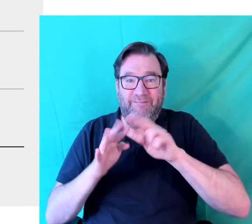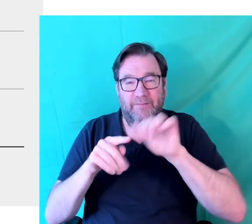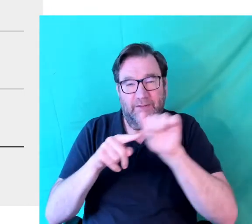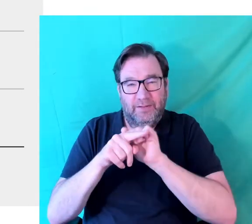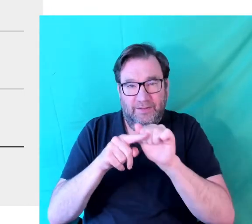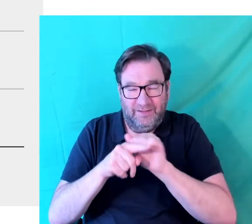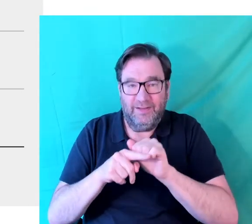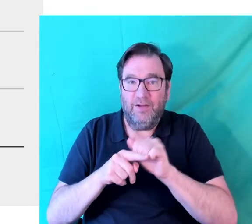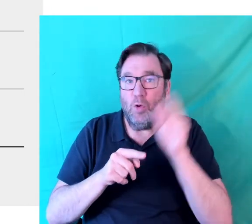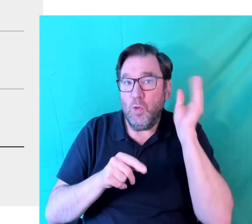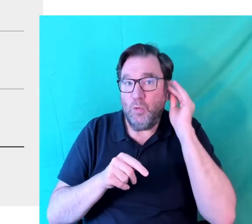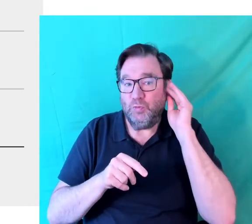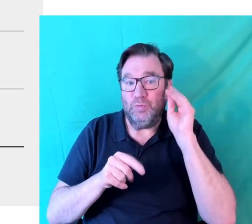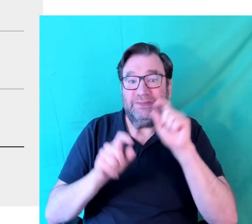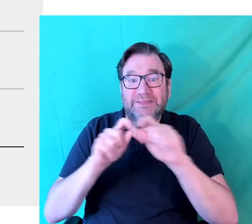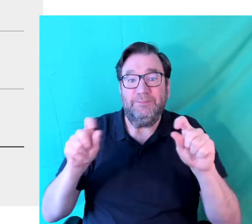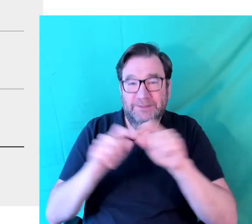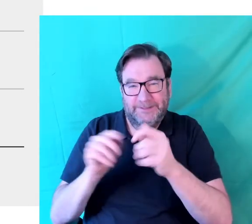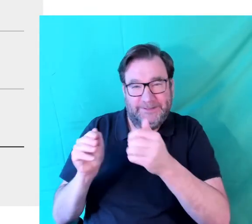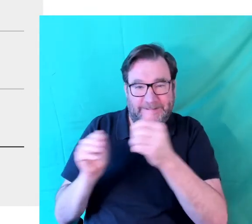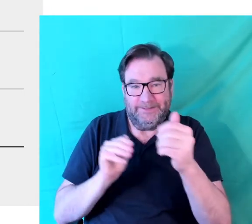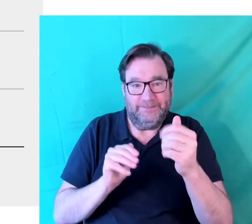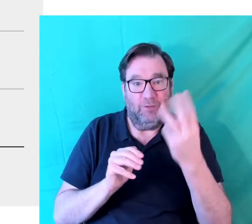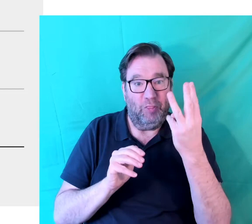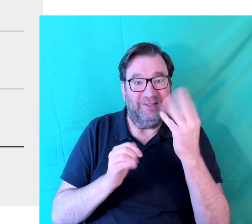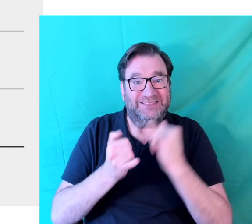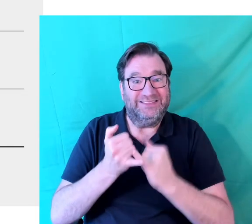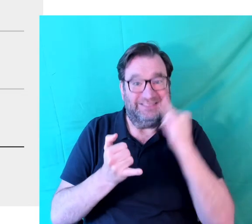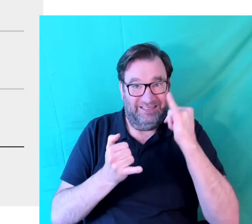This can be improved by a simple correction by shifting the audio subtitles